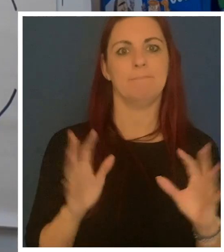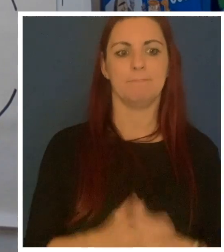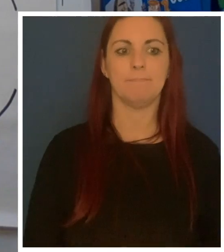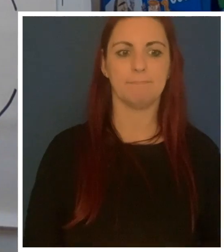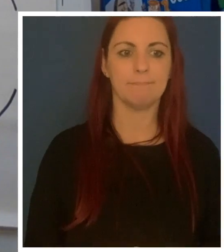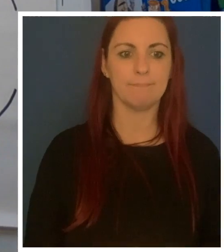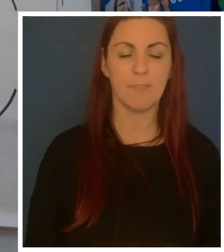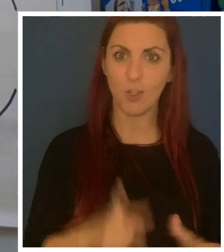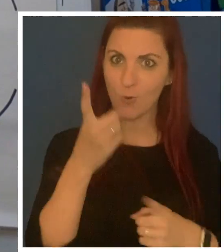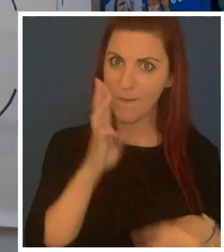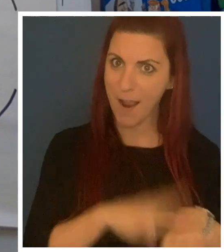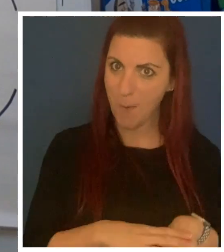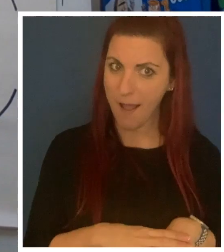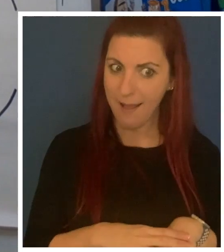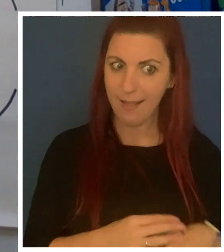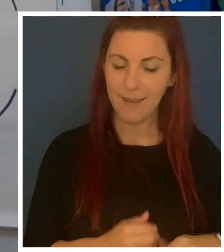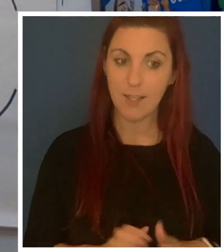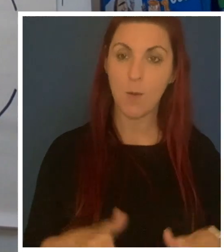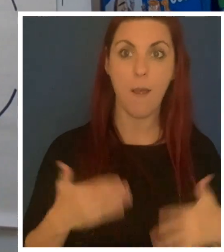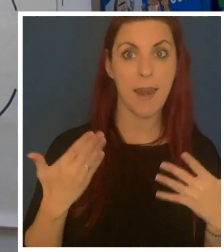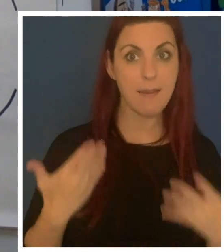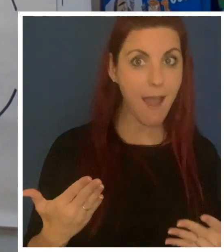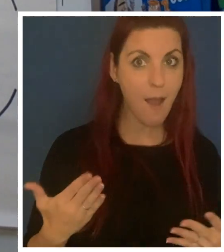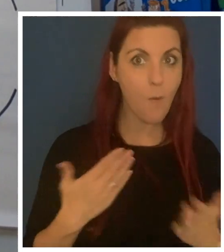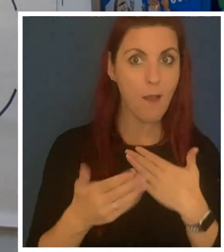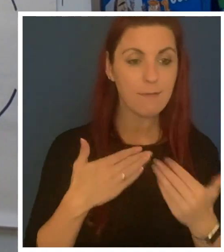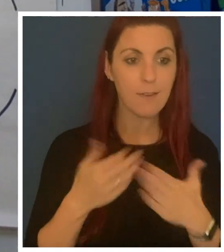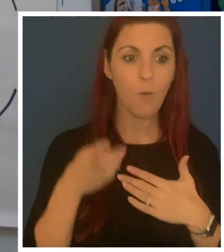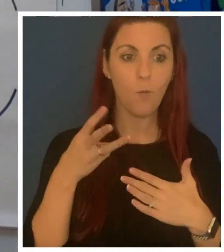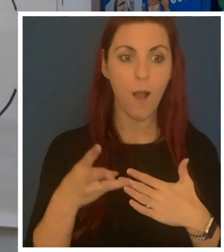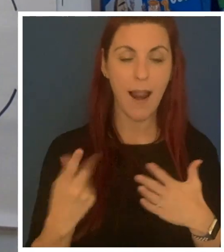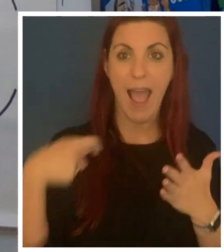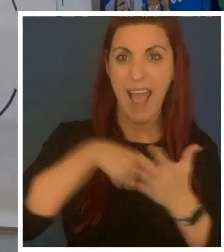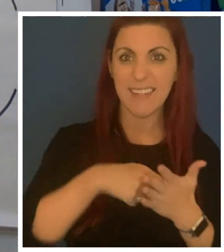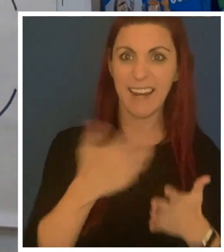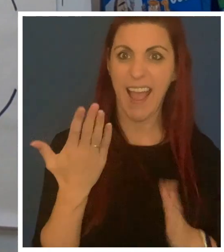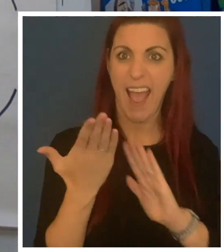You're doing really well. Next thing we're going to do is we're going to draw his hands, so we're going